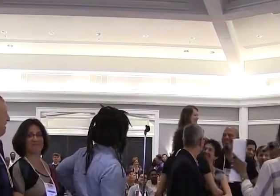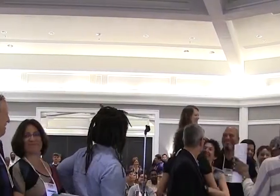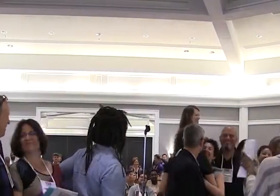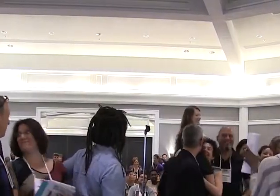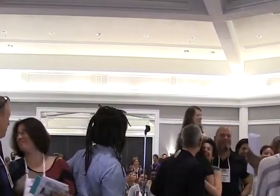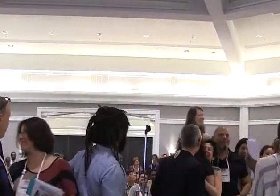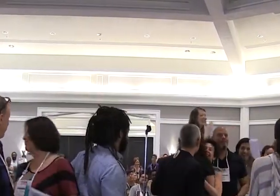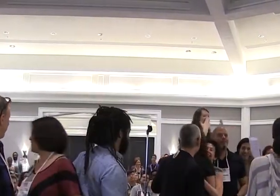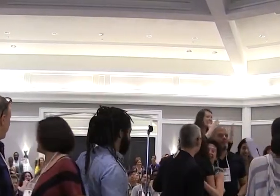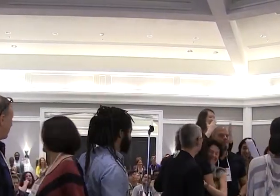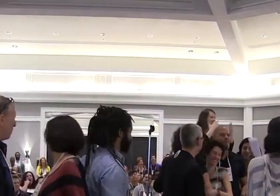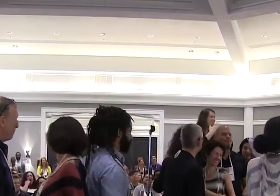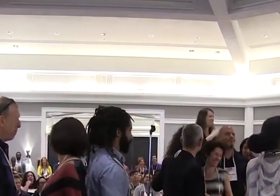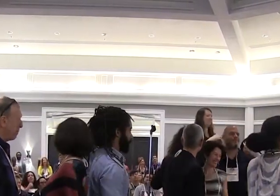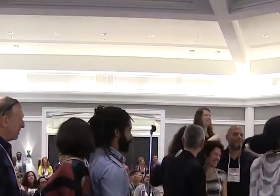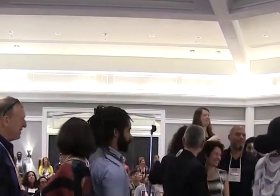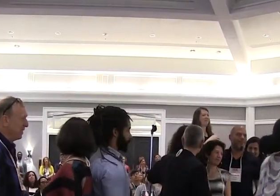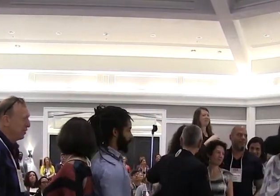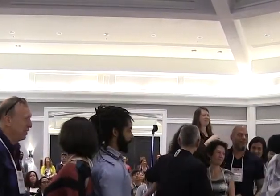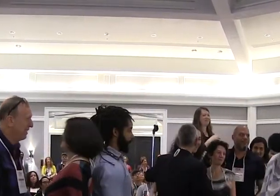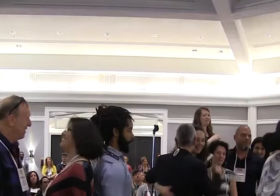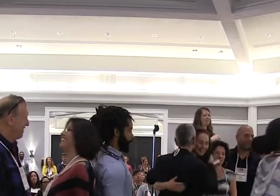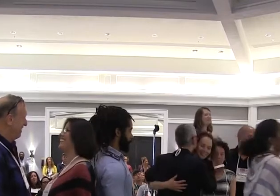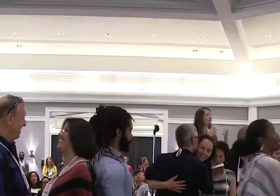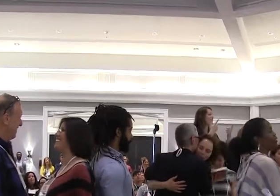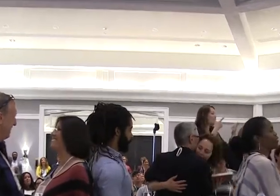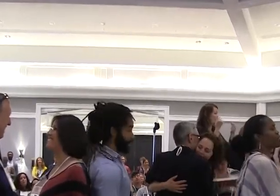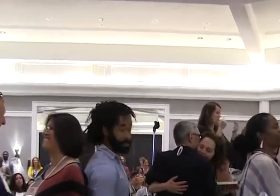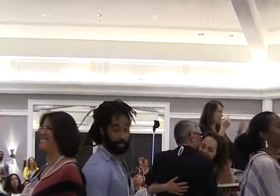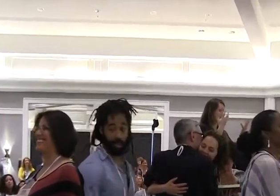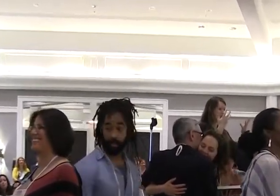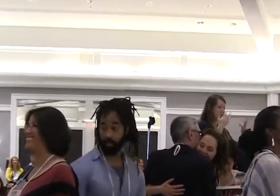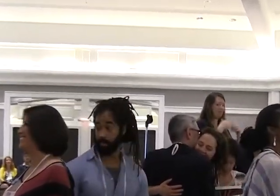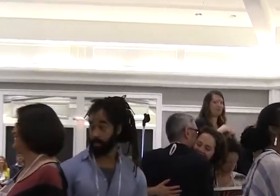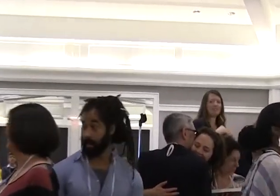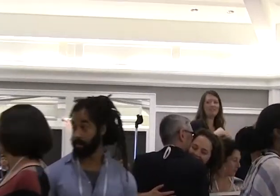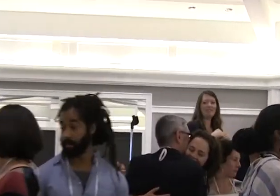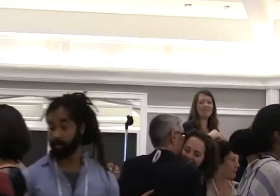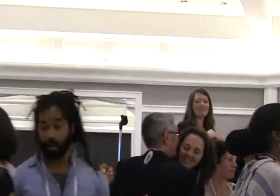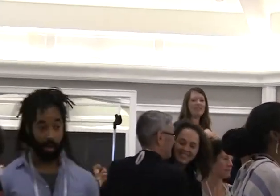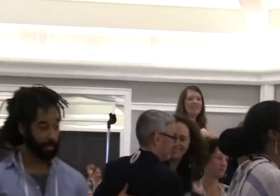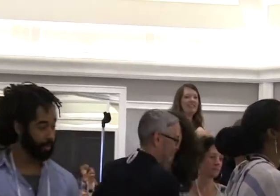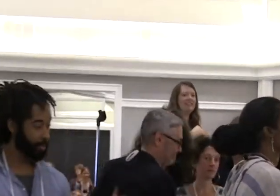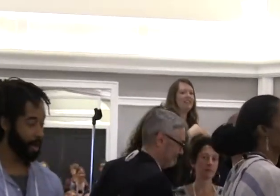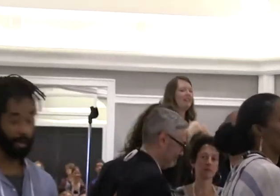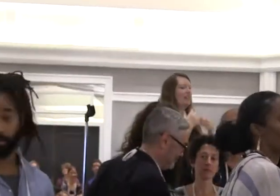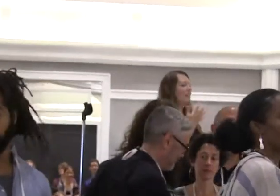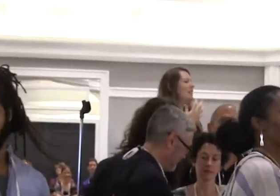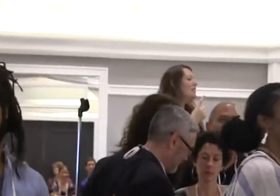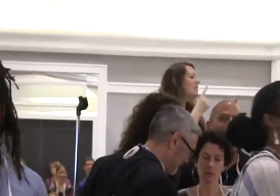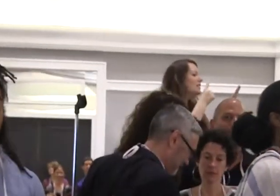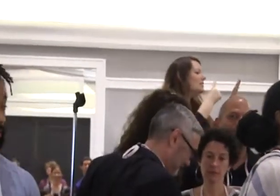Thank you, here... This is what we want to do. There is sometimes confusion